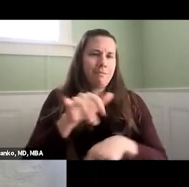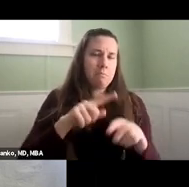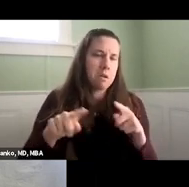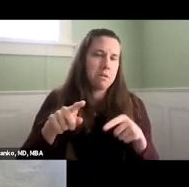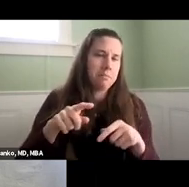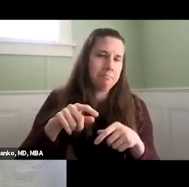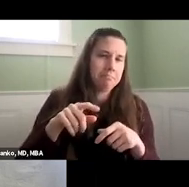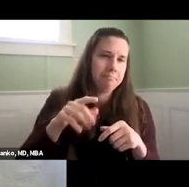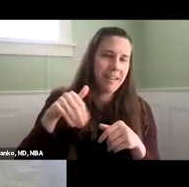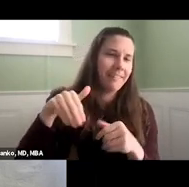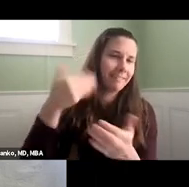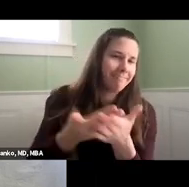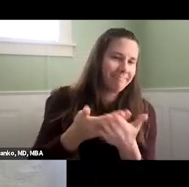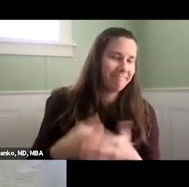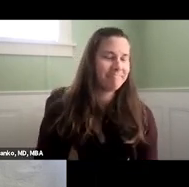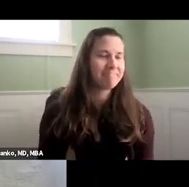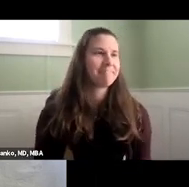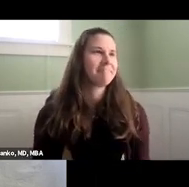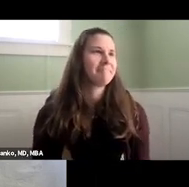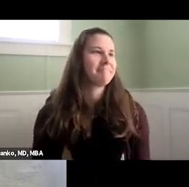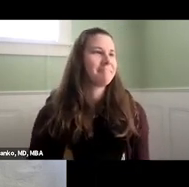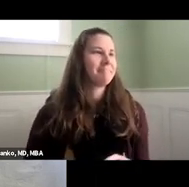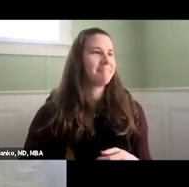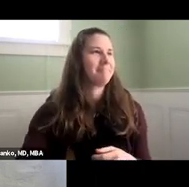that person that is deaf may have an impact on the care that they are seeking or it may